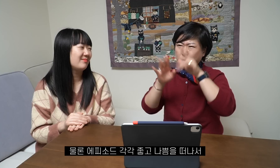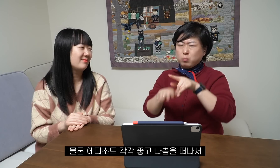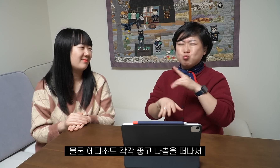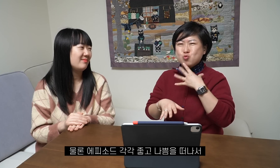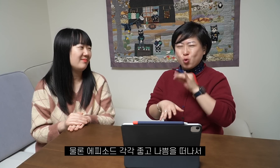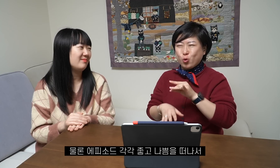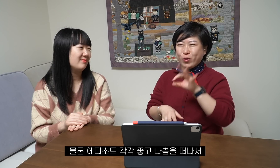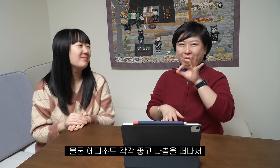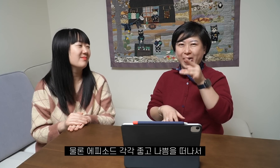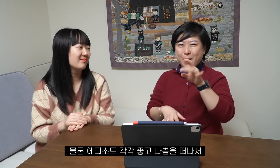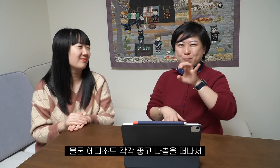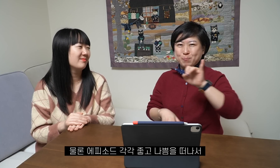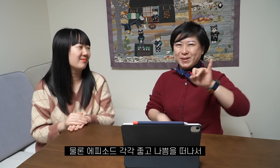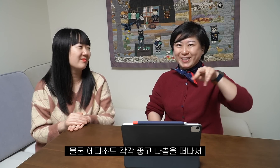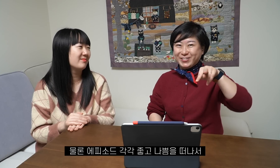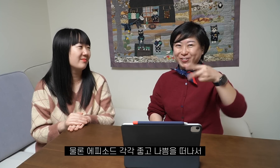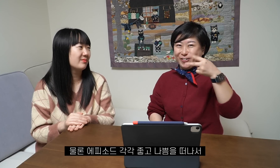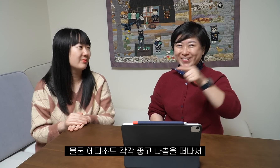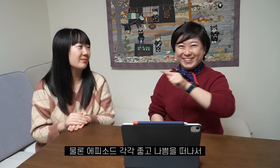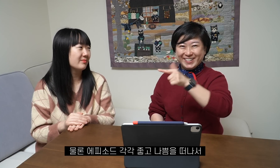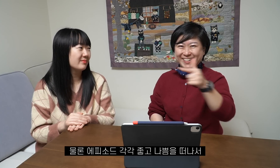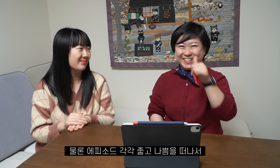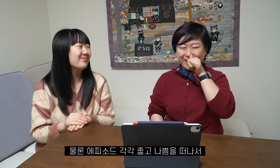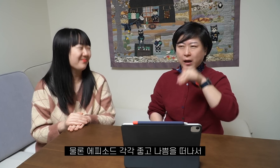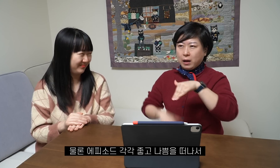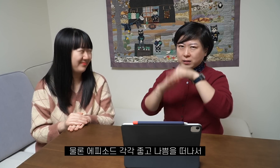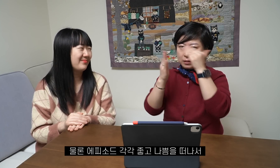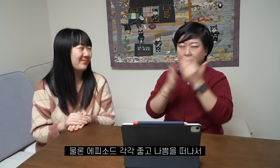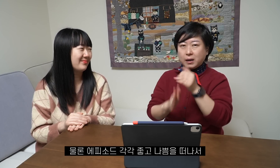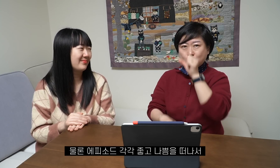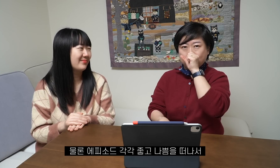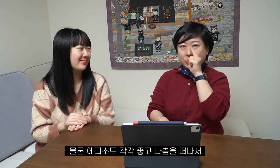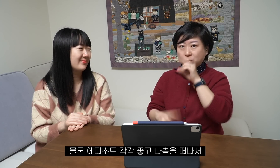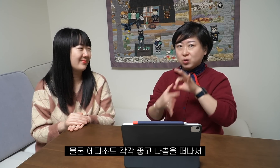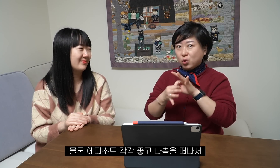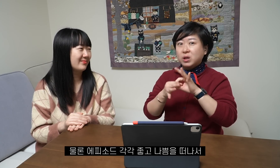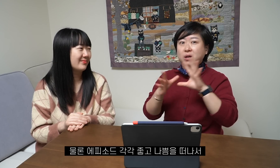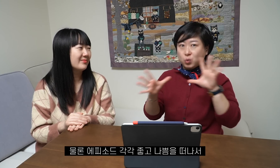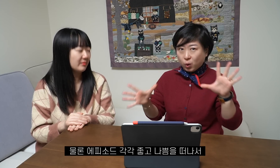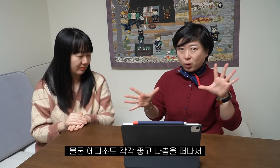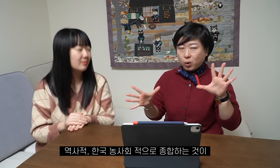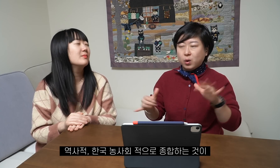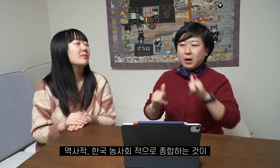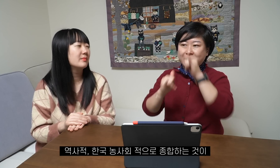Of course, it is important to synthesize each episode historically and agriculturally,